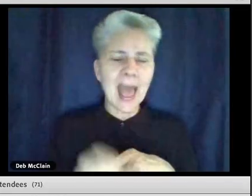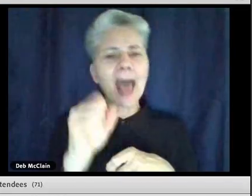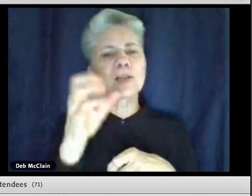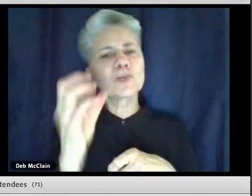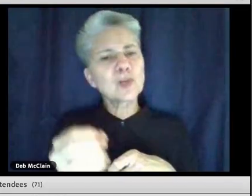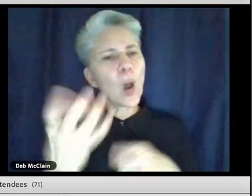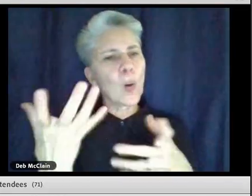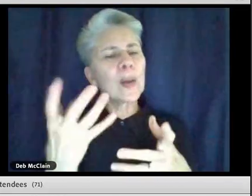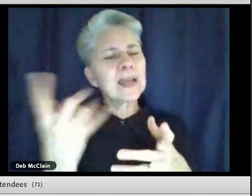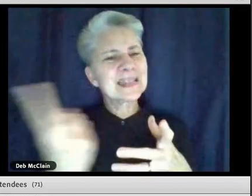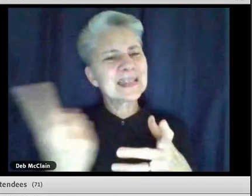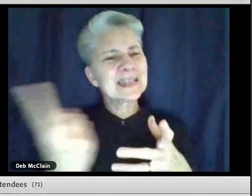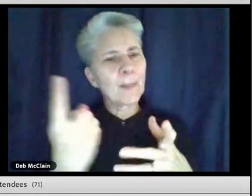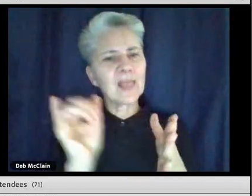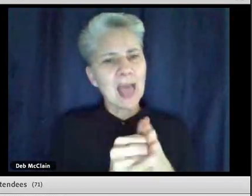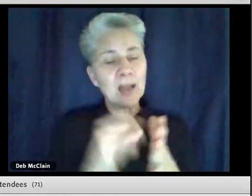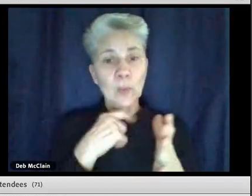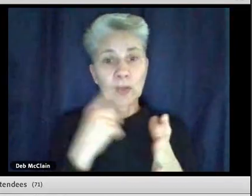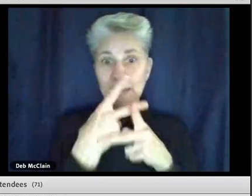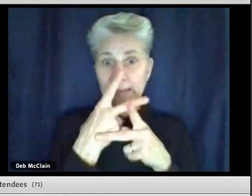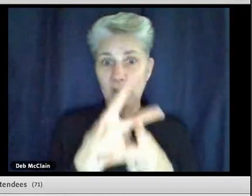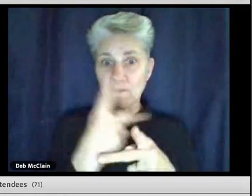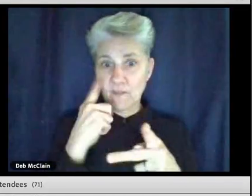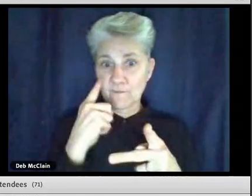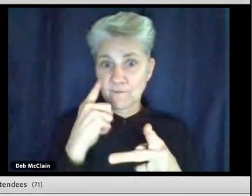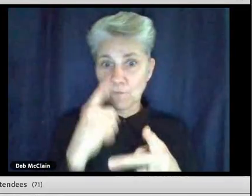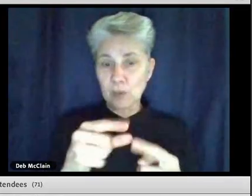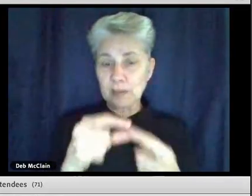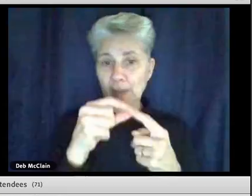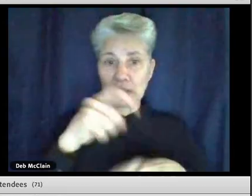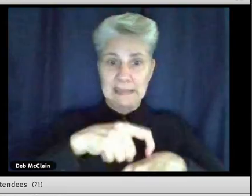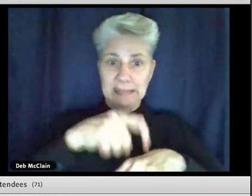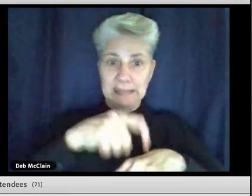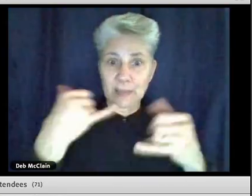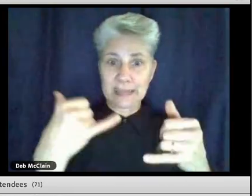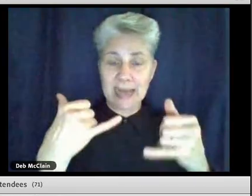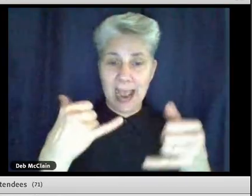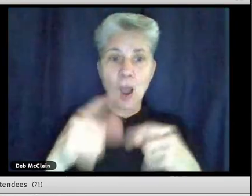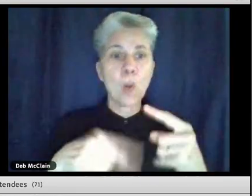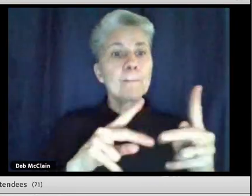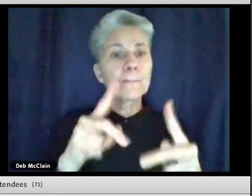Sometimes, it's satire, or it's a joke, so it's something that, you know,